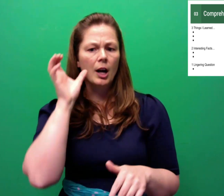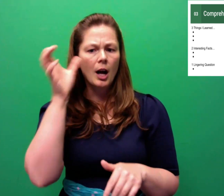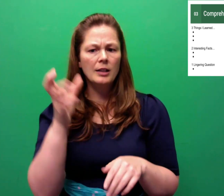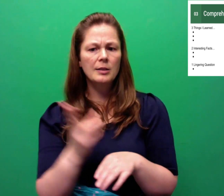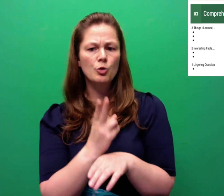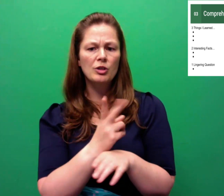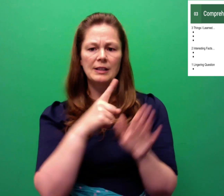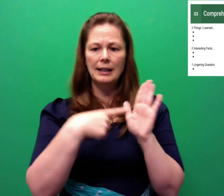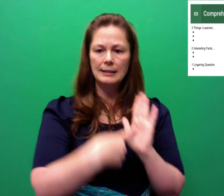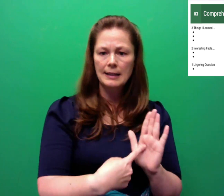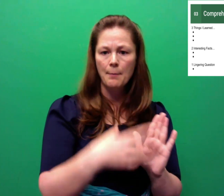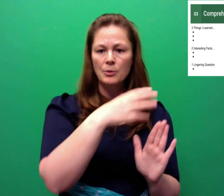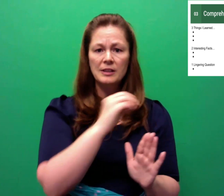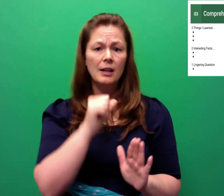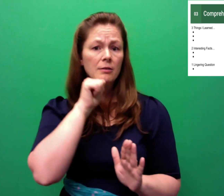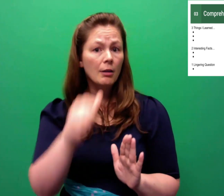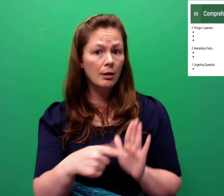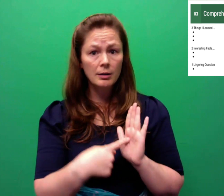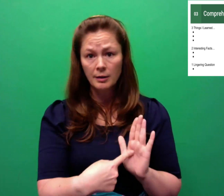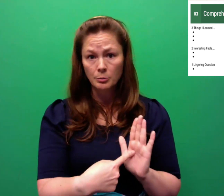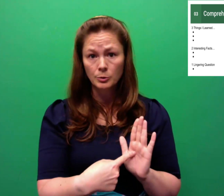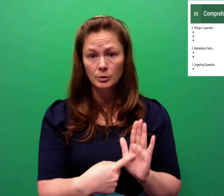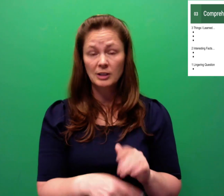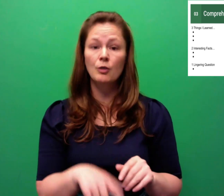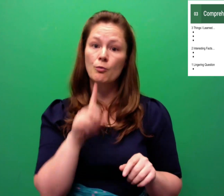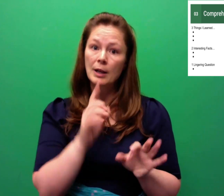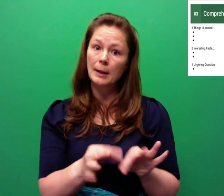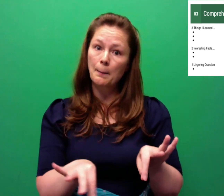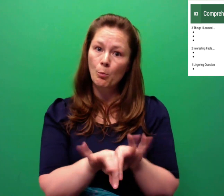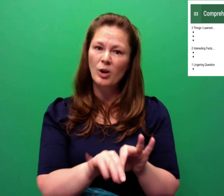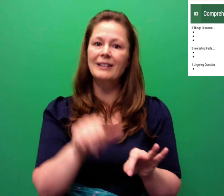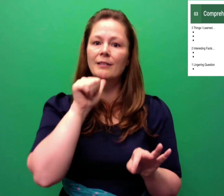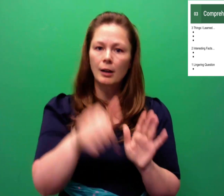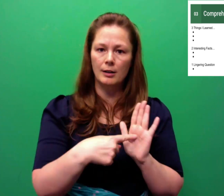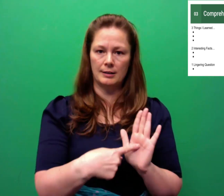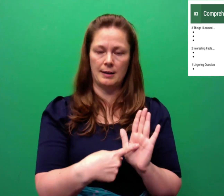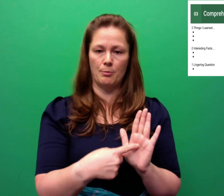Highlighting key information or patterns,